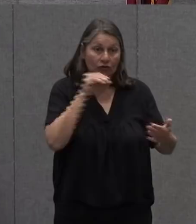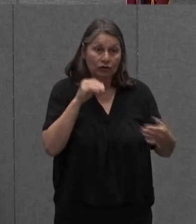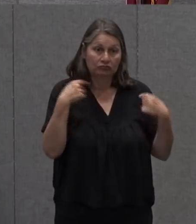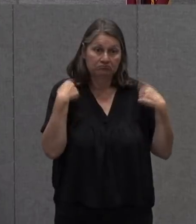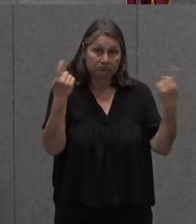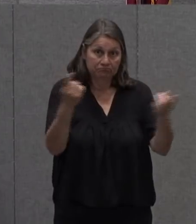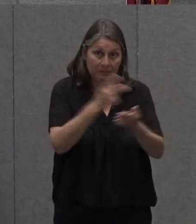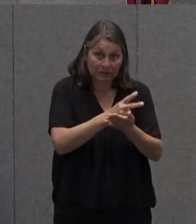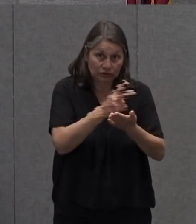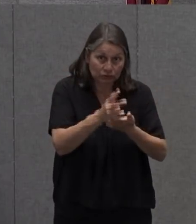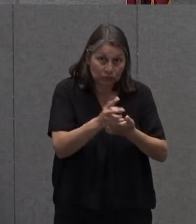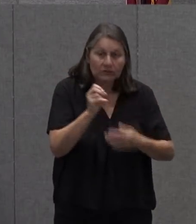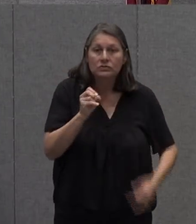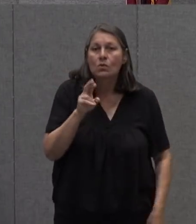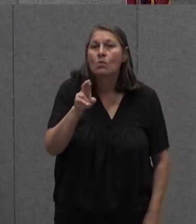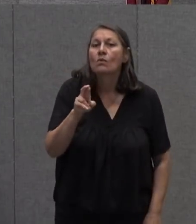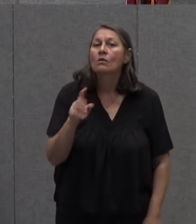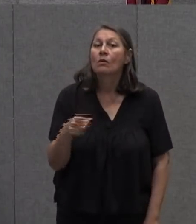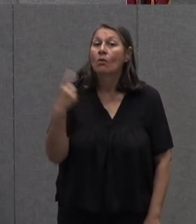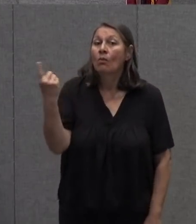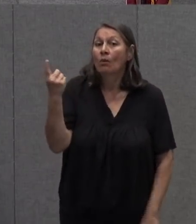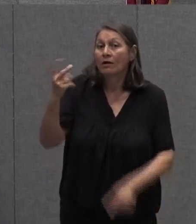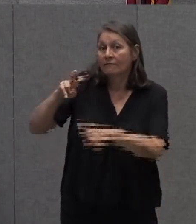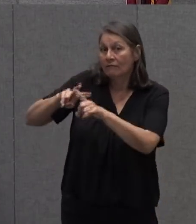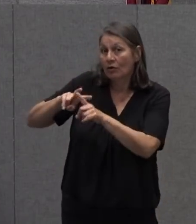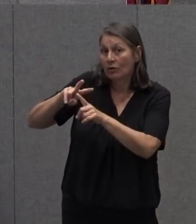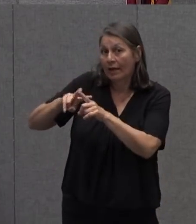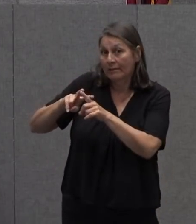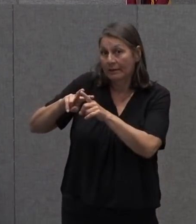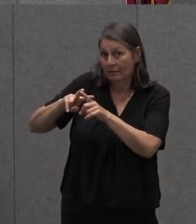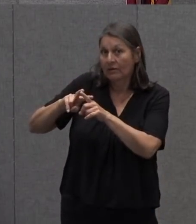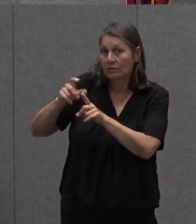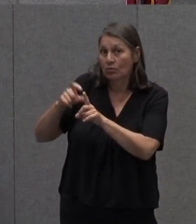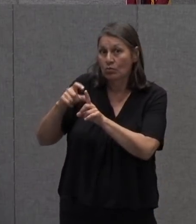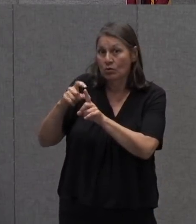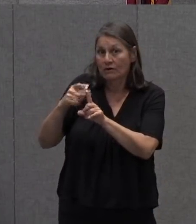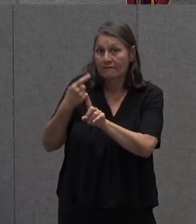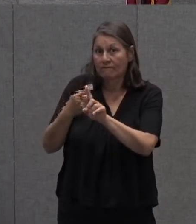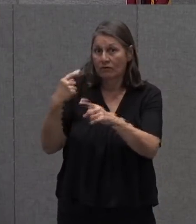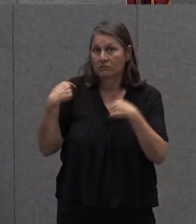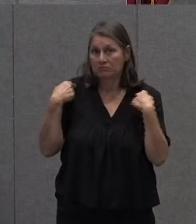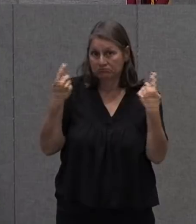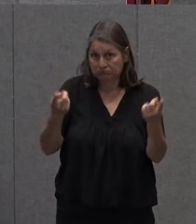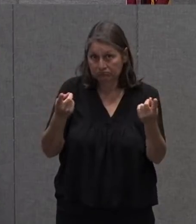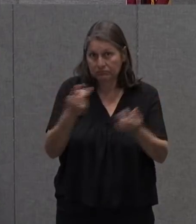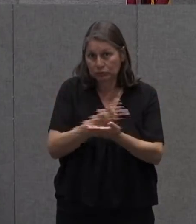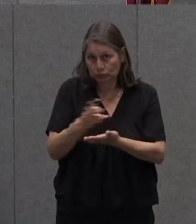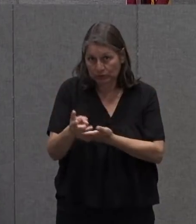Or one of our vocabulary words from the last two weeks. And we will review those in just a minute.